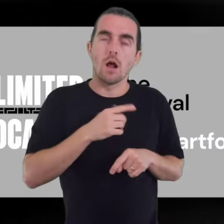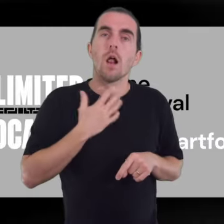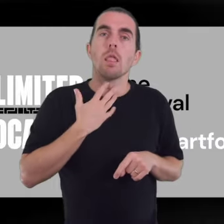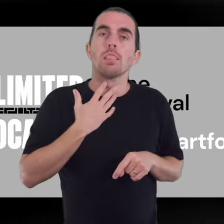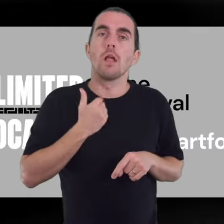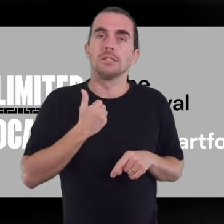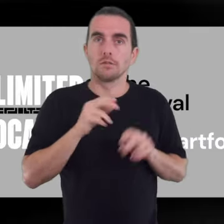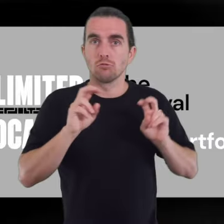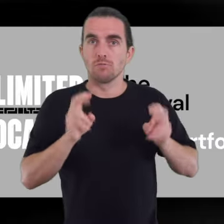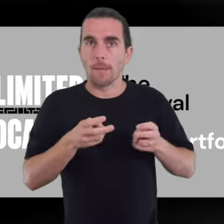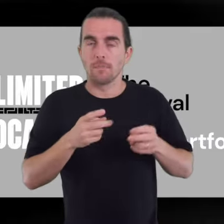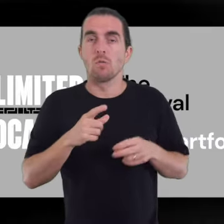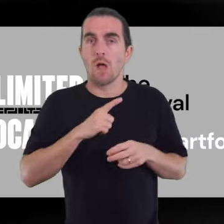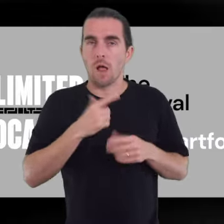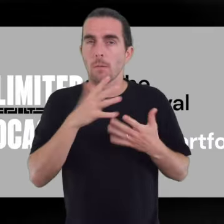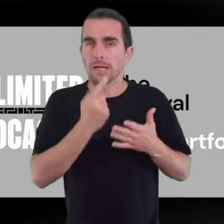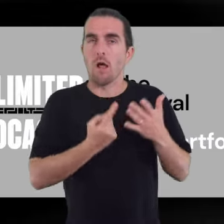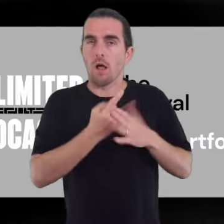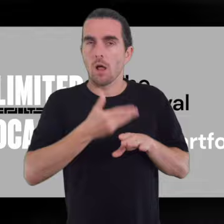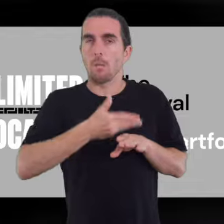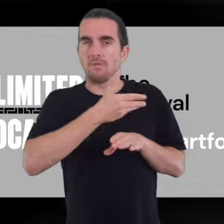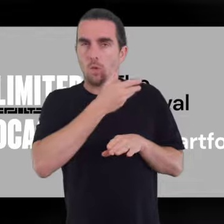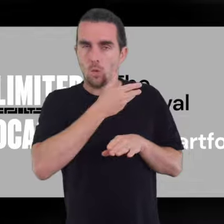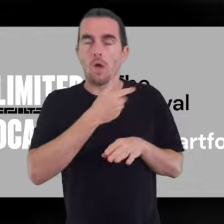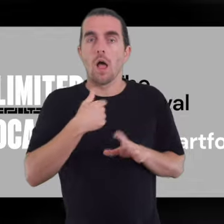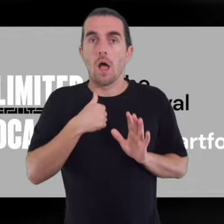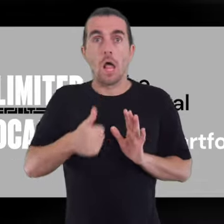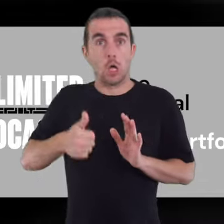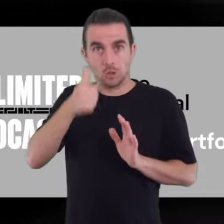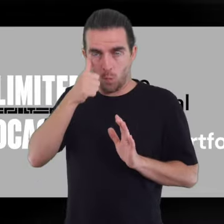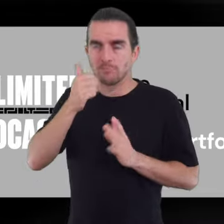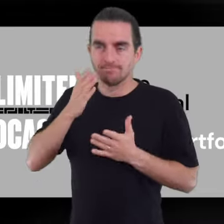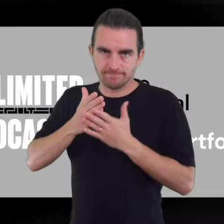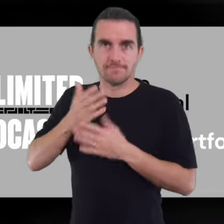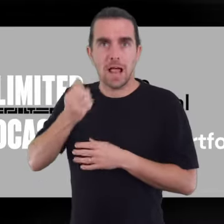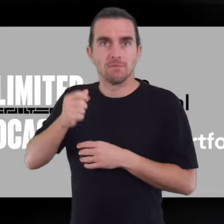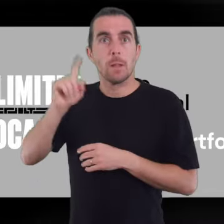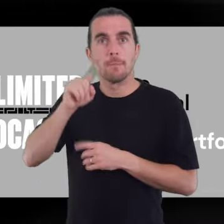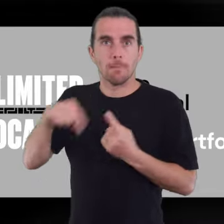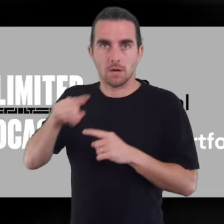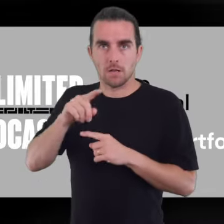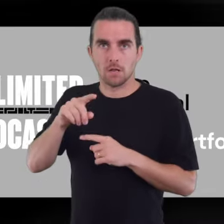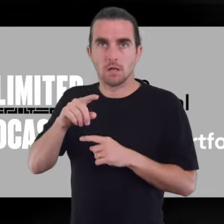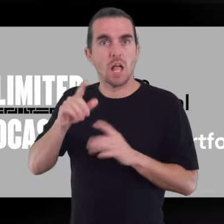I guess with "THIRST TRAP", because it's happened before, I know that there'll definitely be people that didn't get to do it the first time round